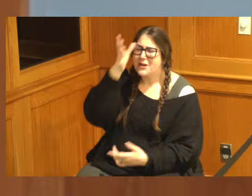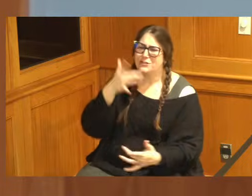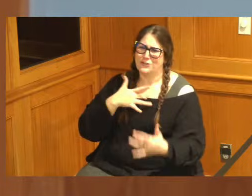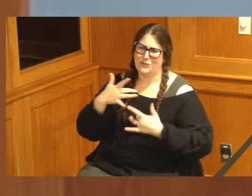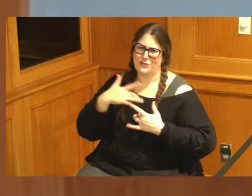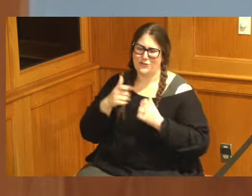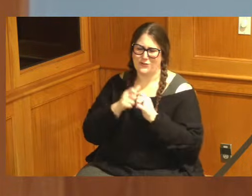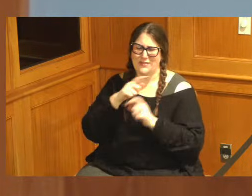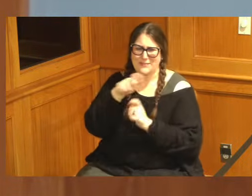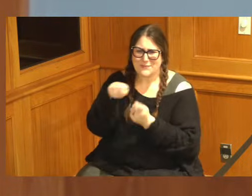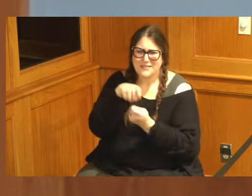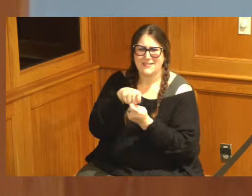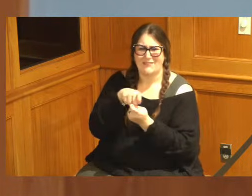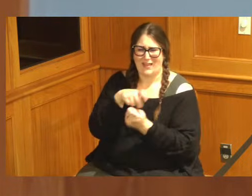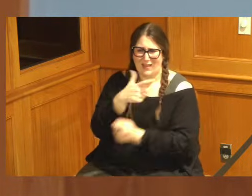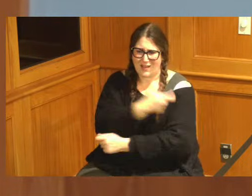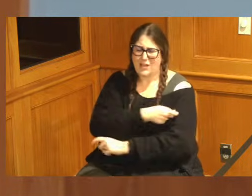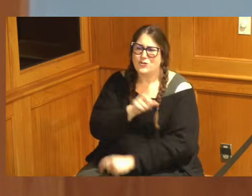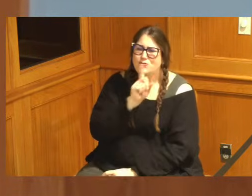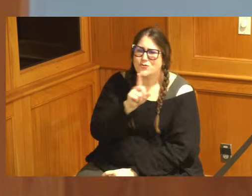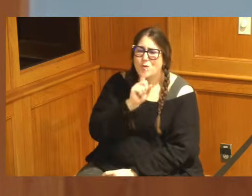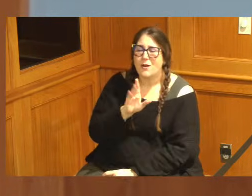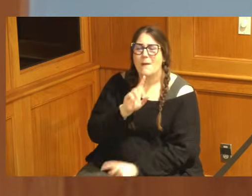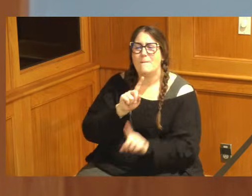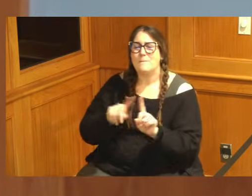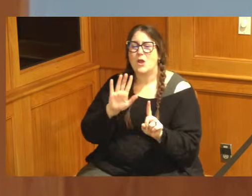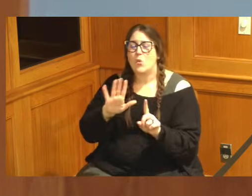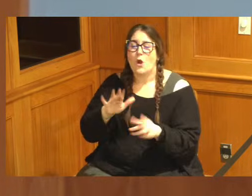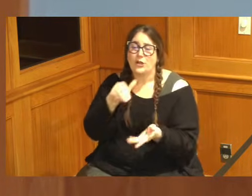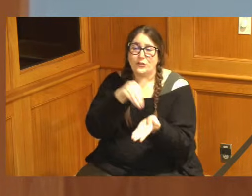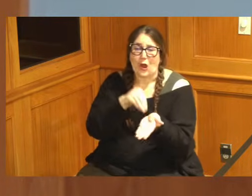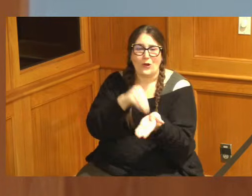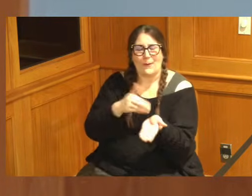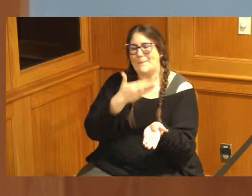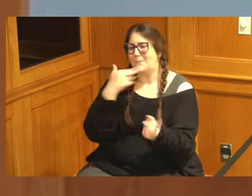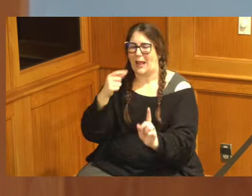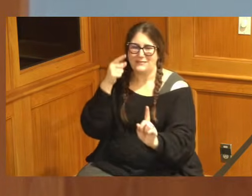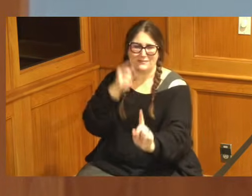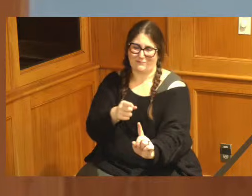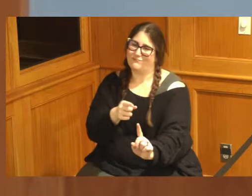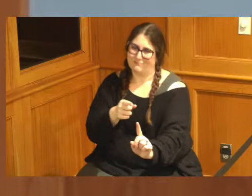vaccines and no one can give you better advice than your medical provider. Generally speaking,